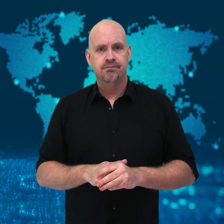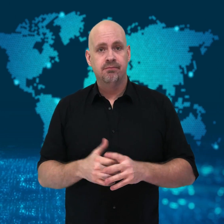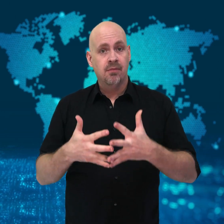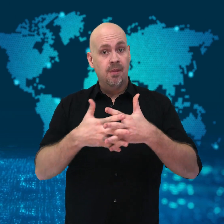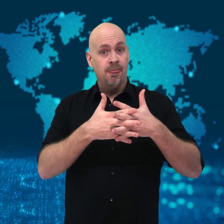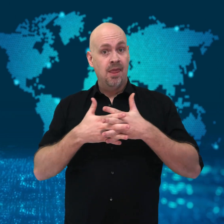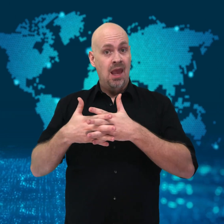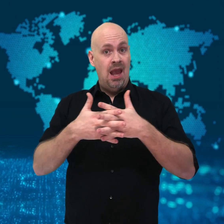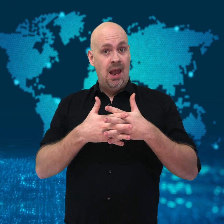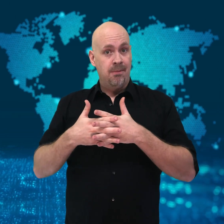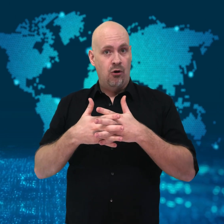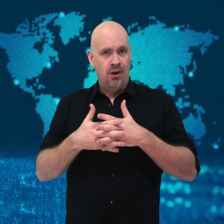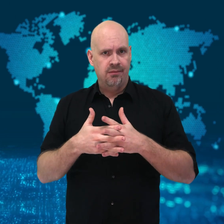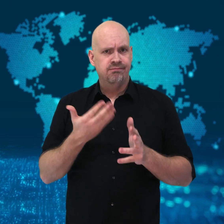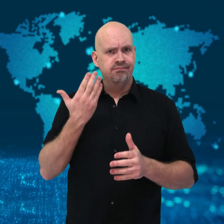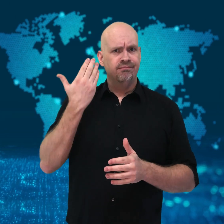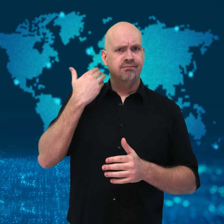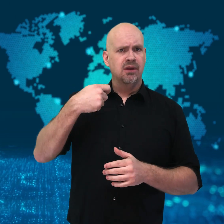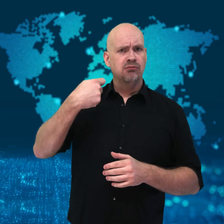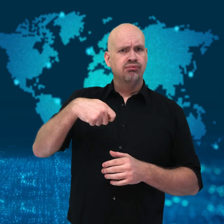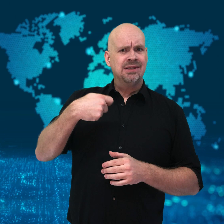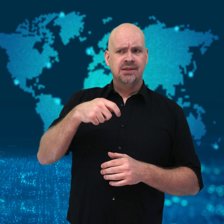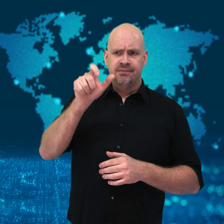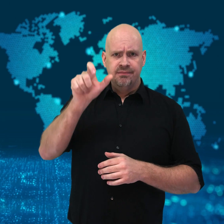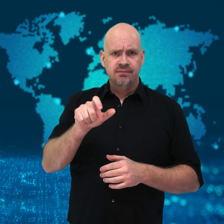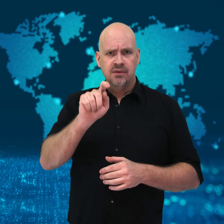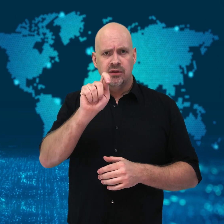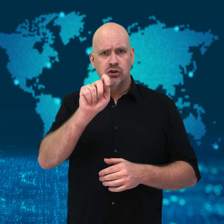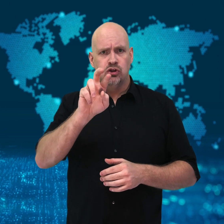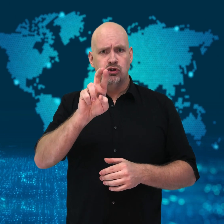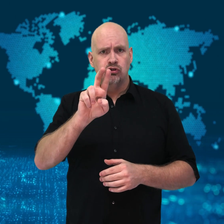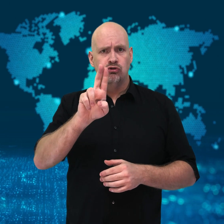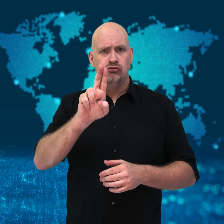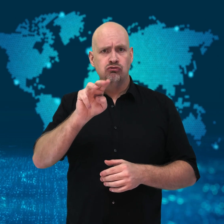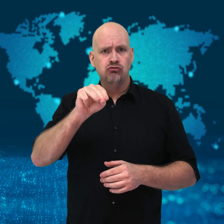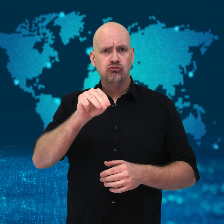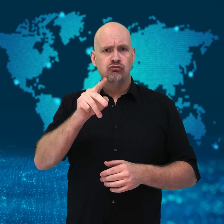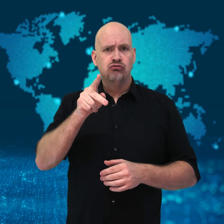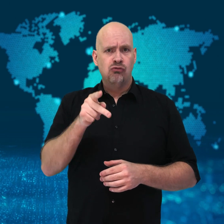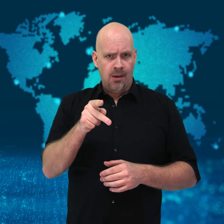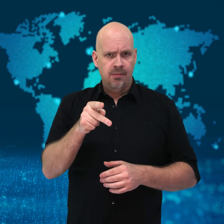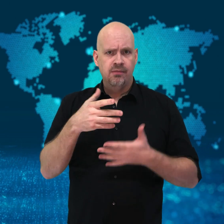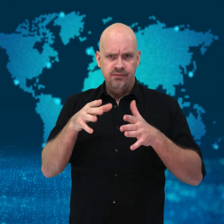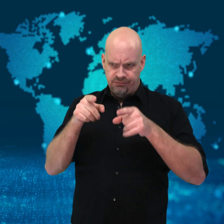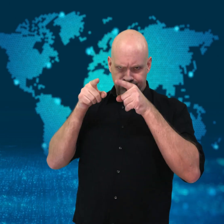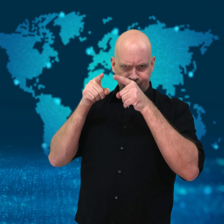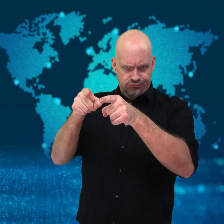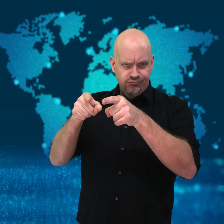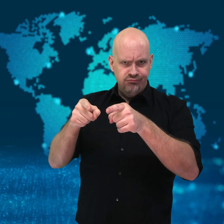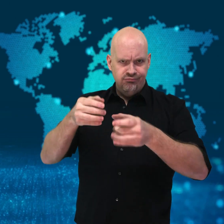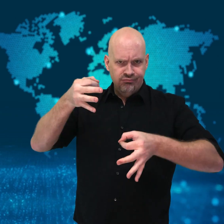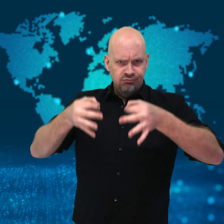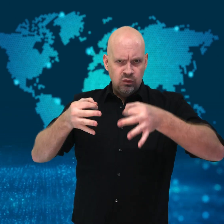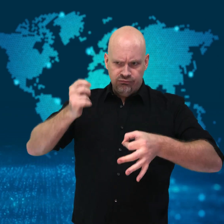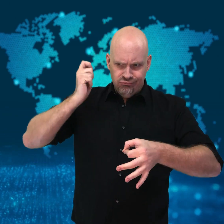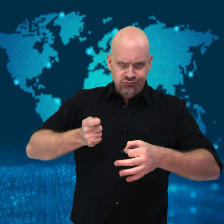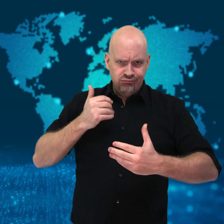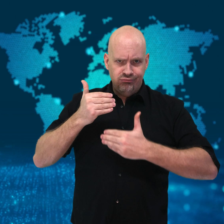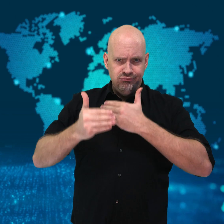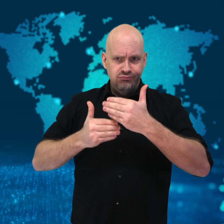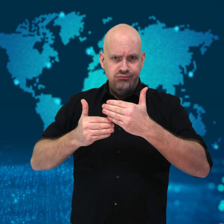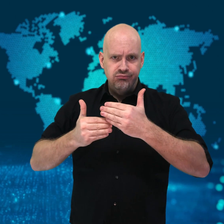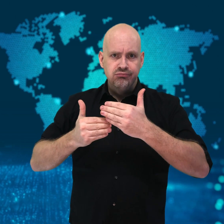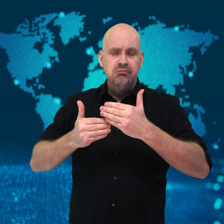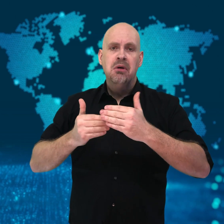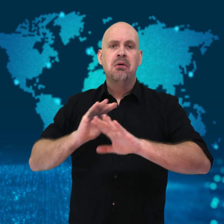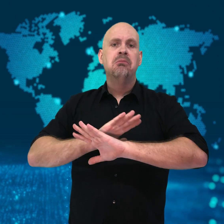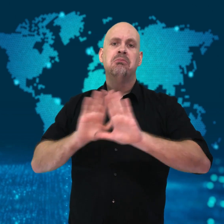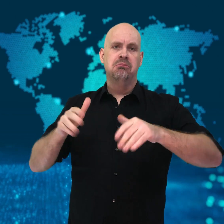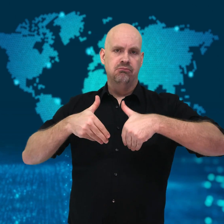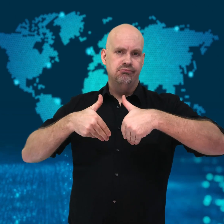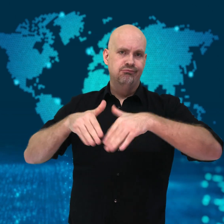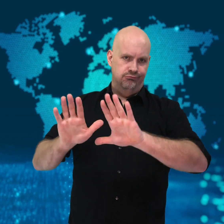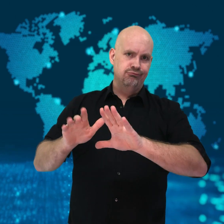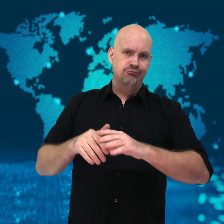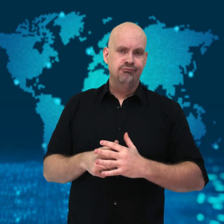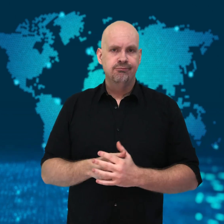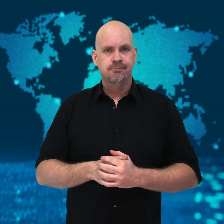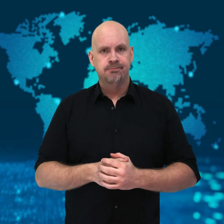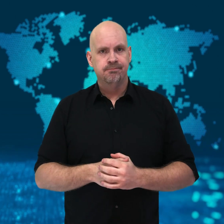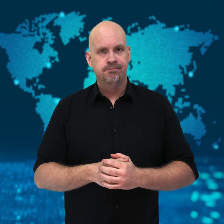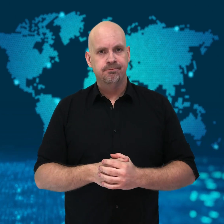Former President Trump acquitted.